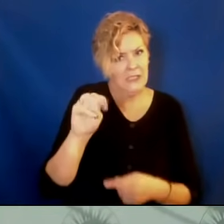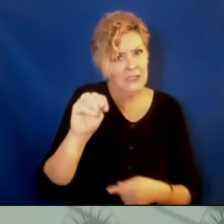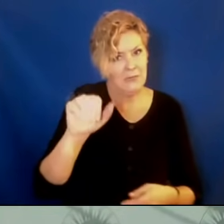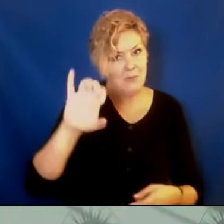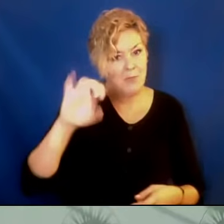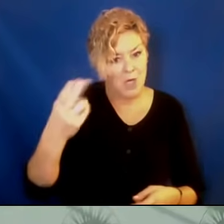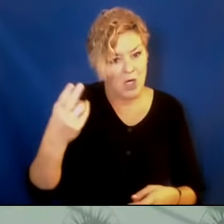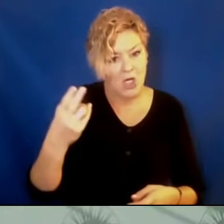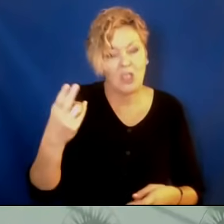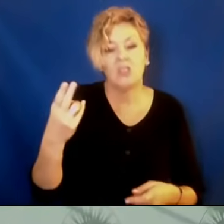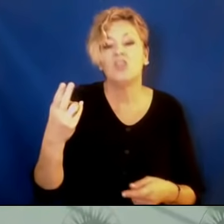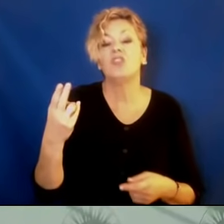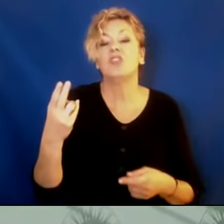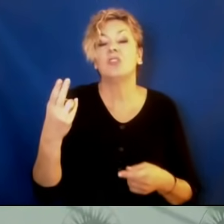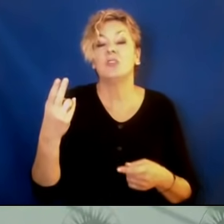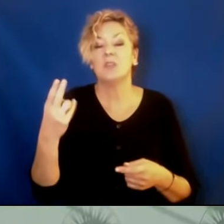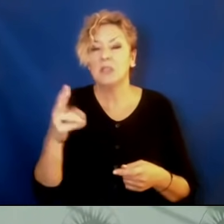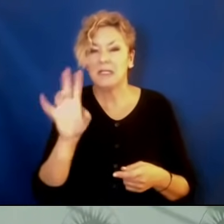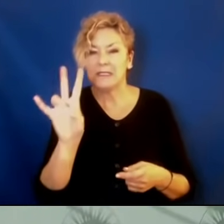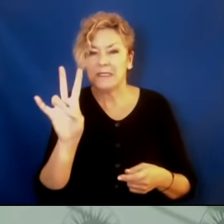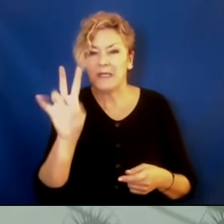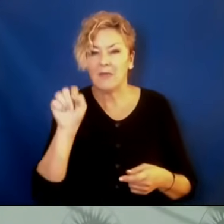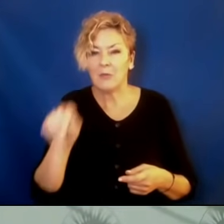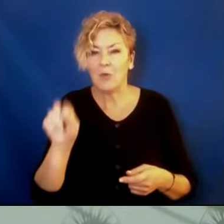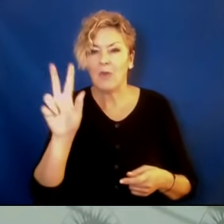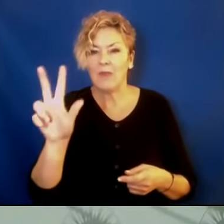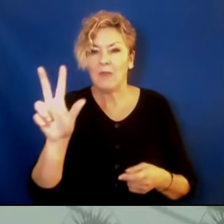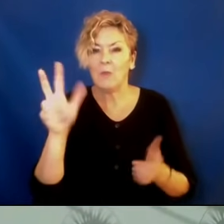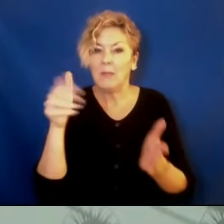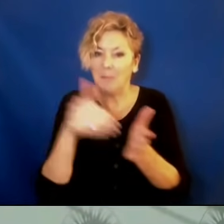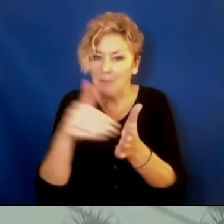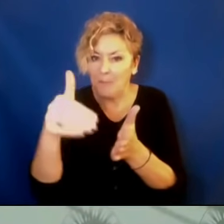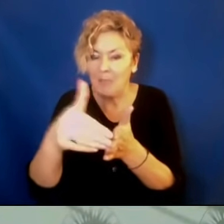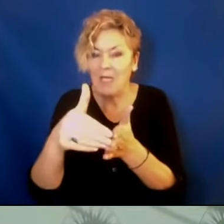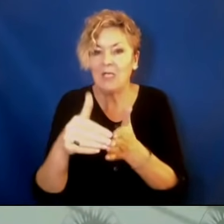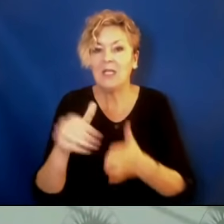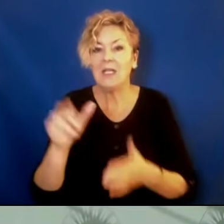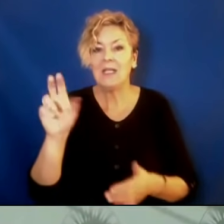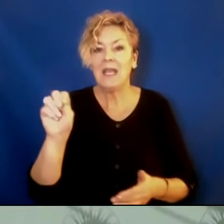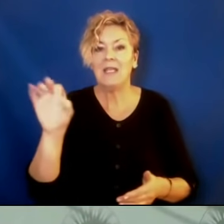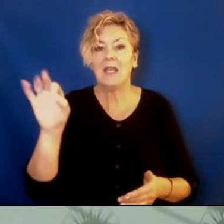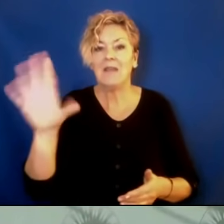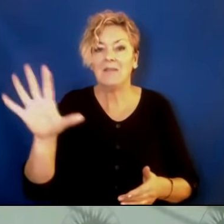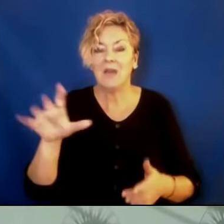extraordinary job on our behalf and all I can express is my gratitude to all of them.